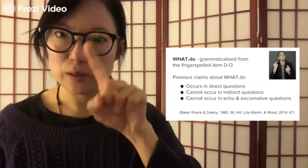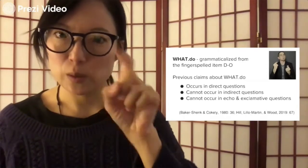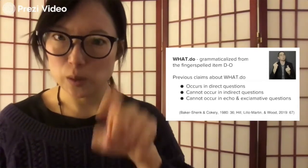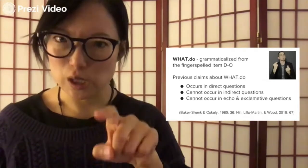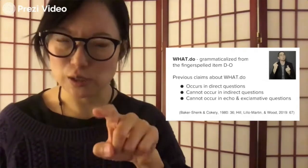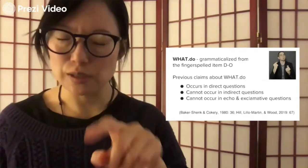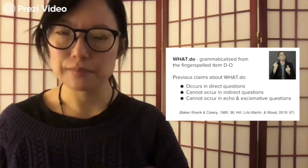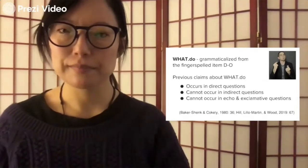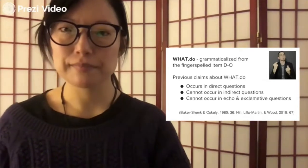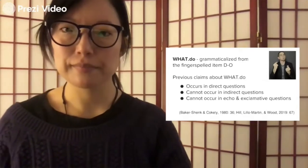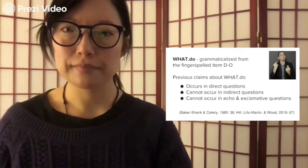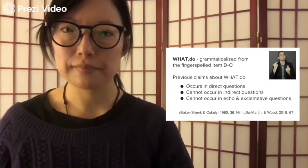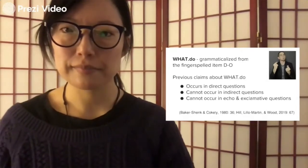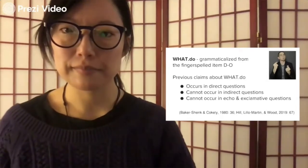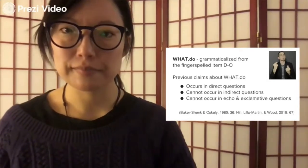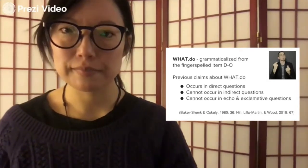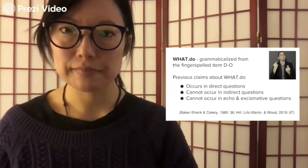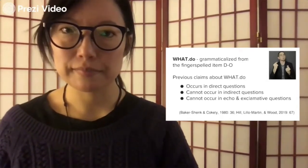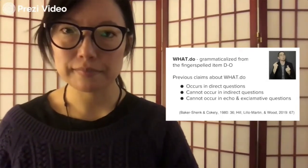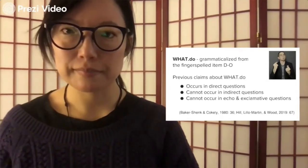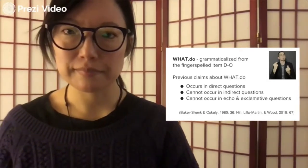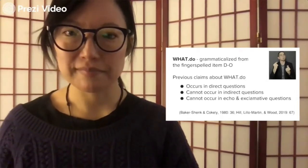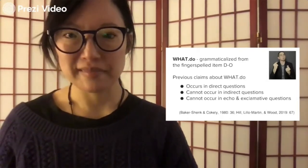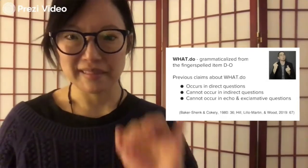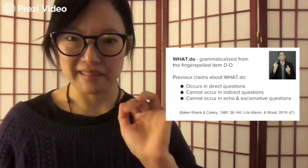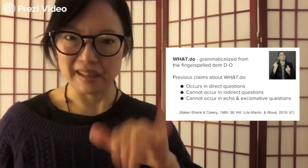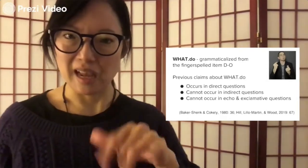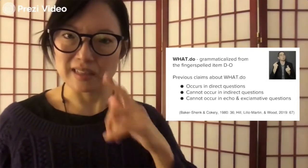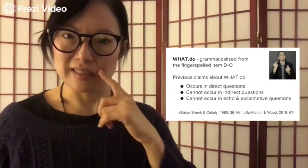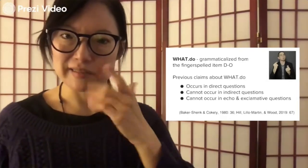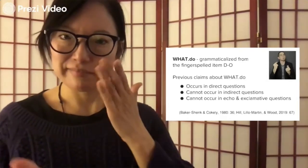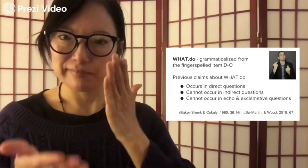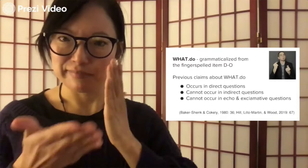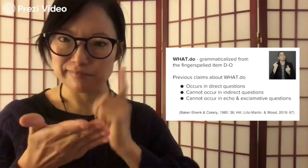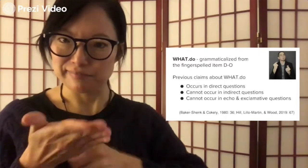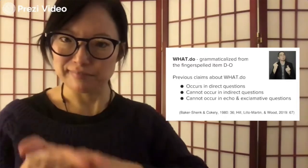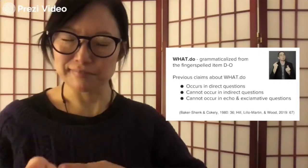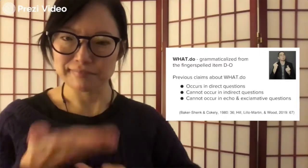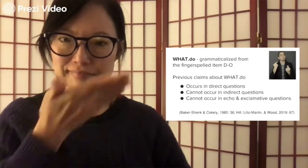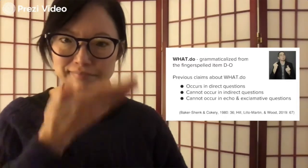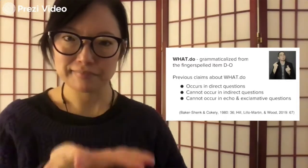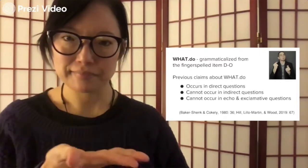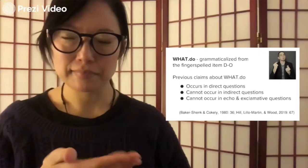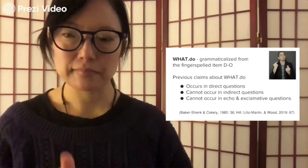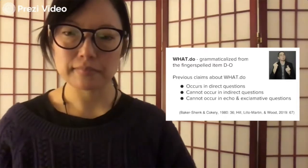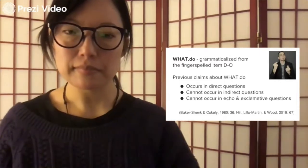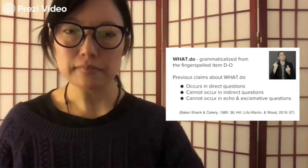questions. Again, those are the previous claims.